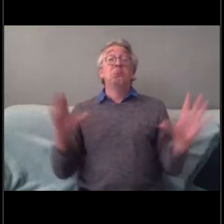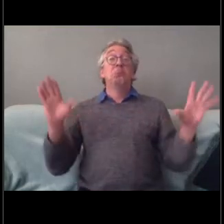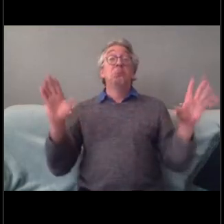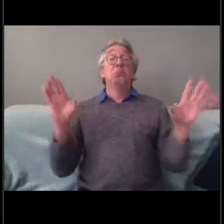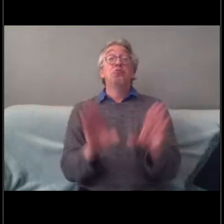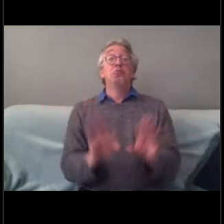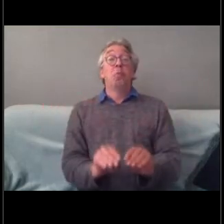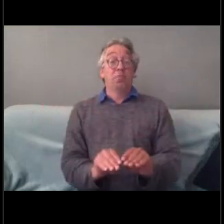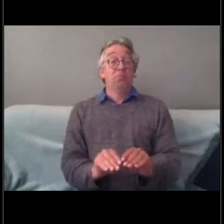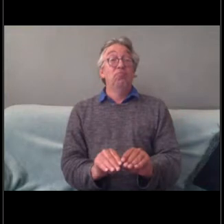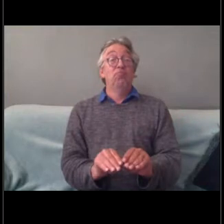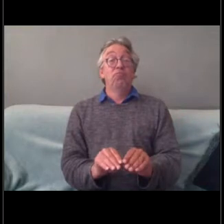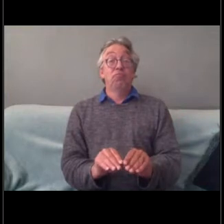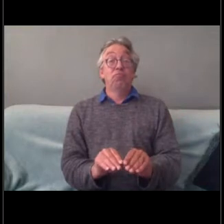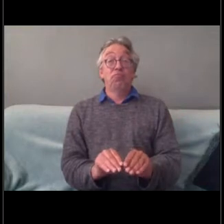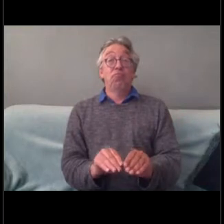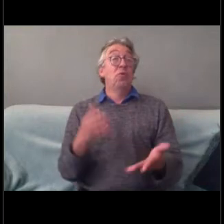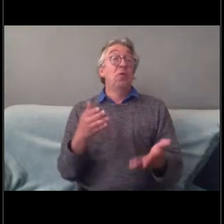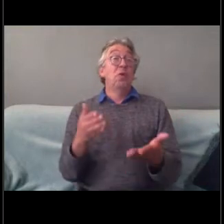So, I'd like to thank you for your attention.